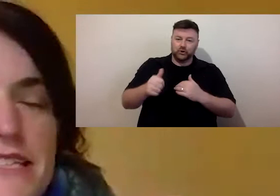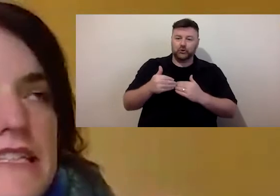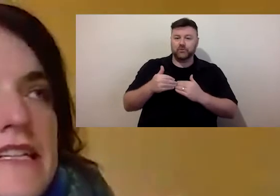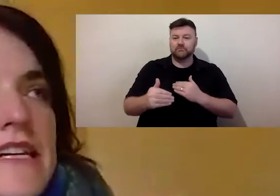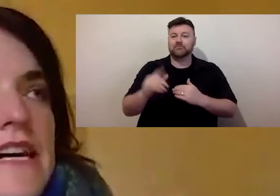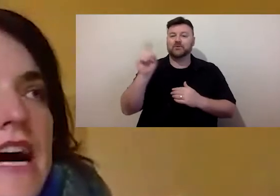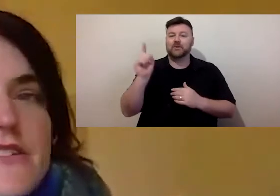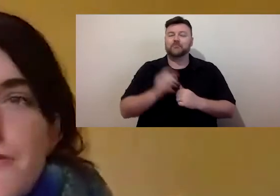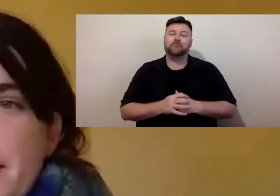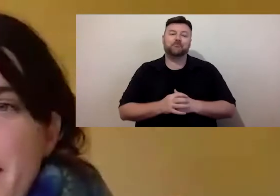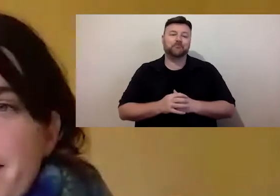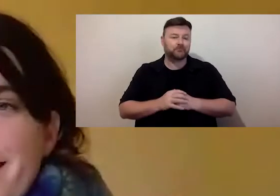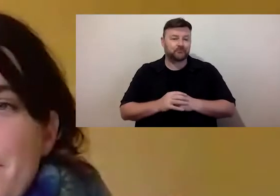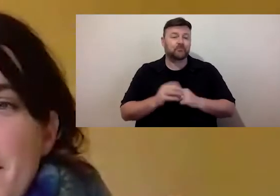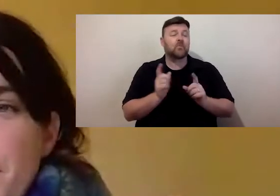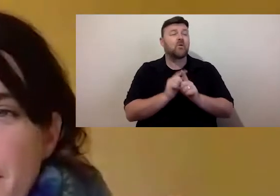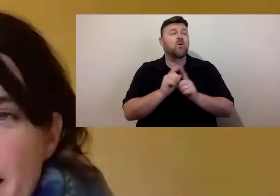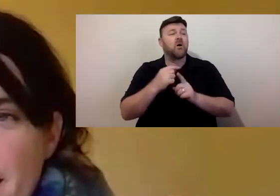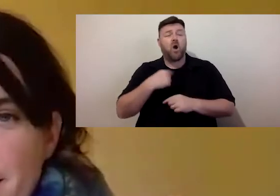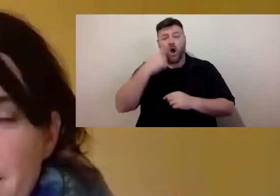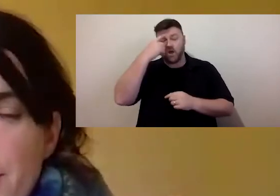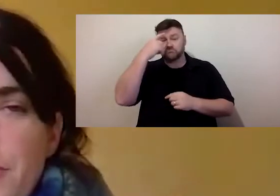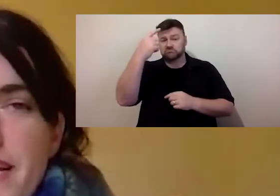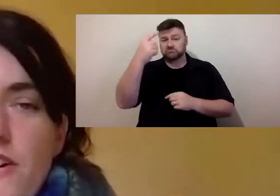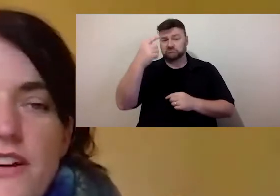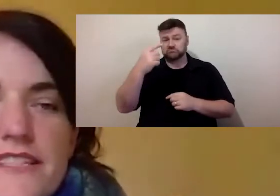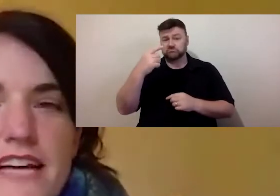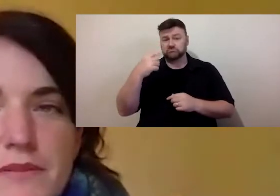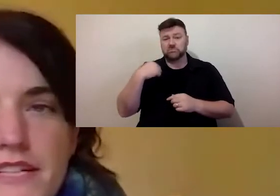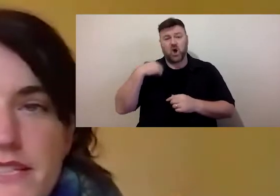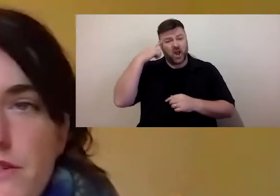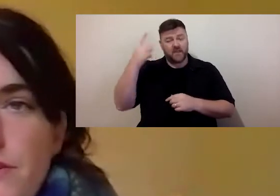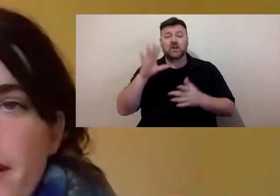I also recommend, if you can, to join on a tablet or a